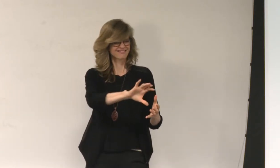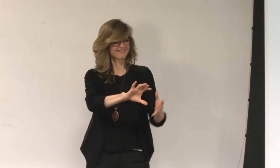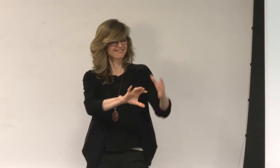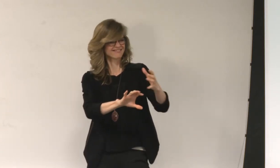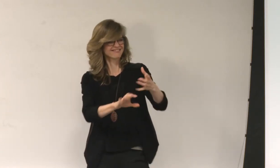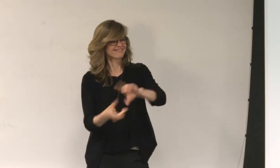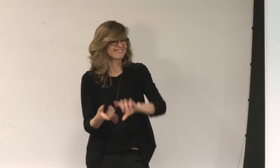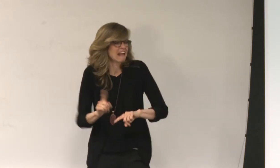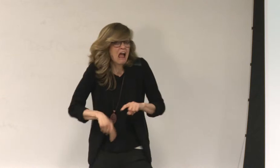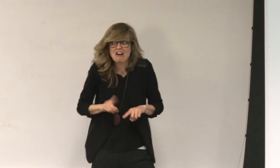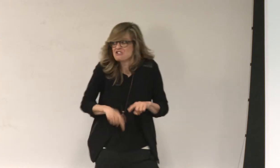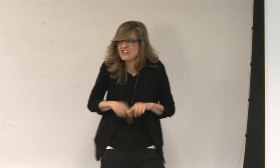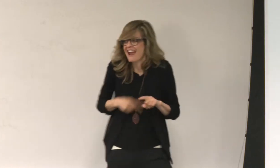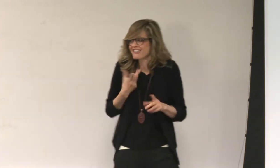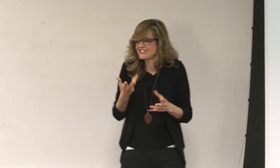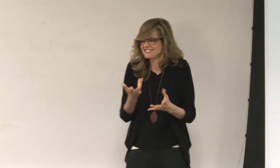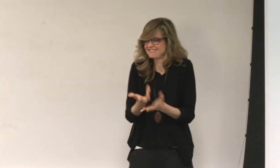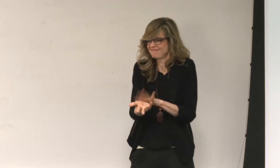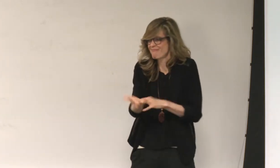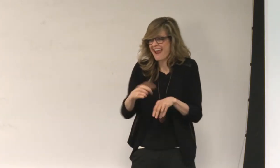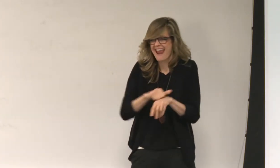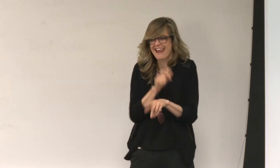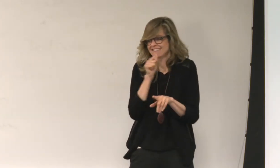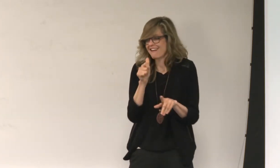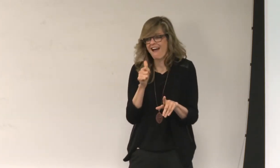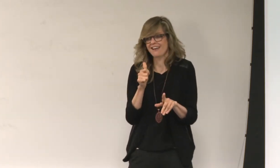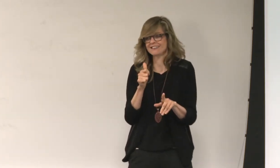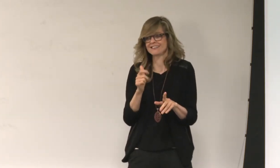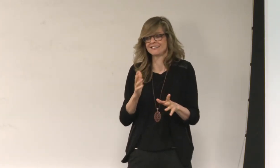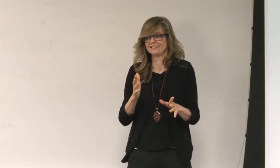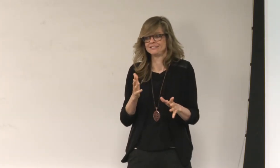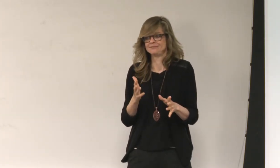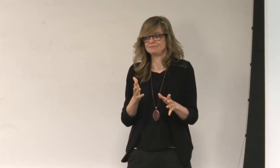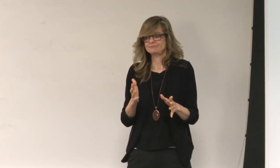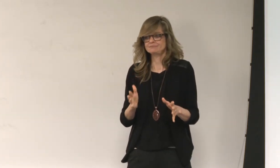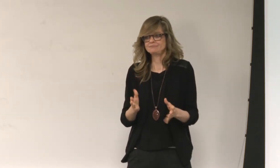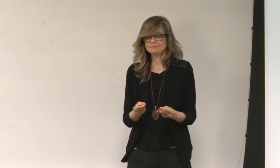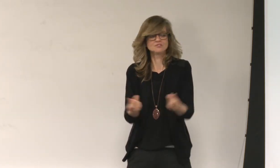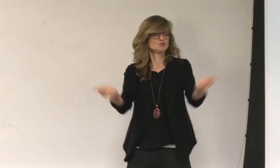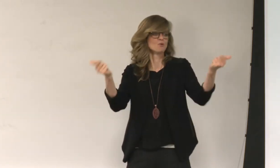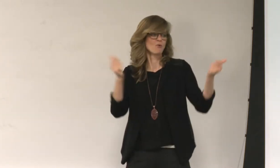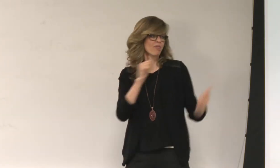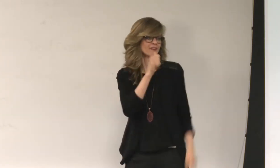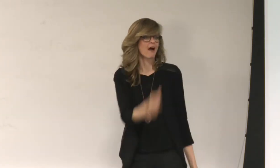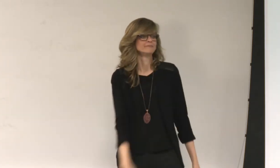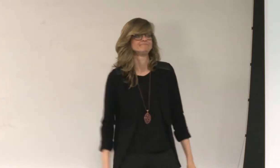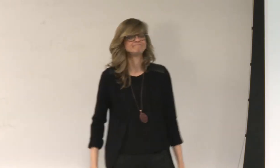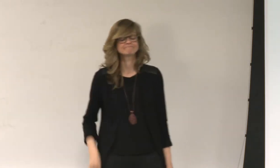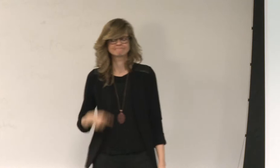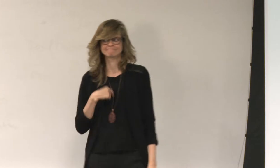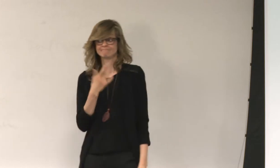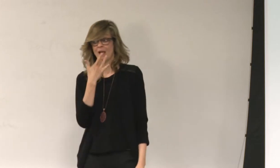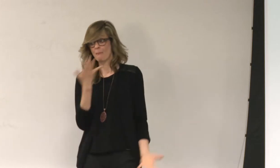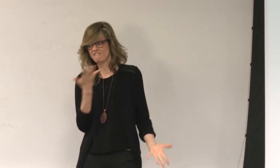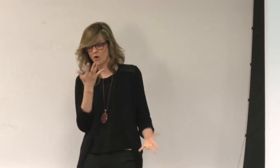I HAD TO WORK WITH MY HANDS, WITH DIFFERENT CHEMICALS, AND I REALLY COULD NOT FIND SOLUTIONS